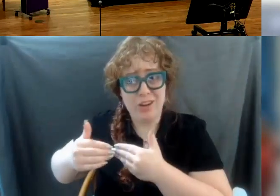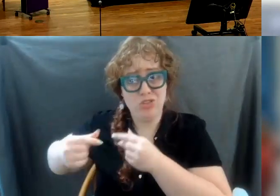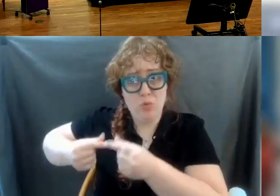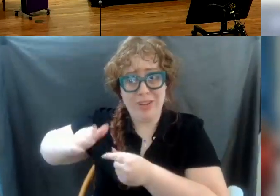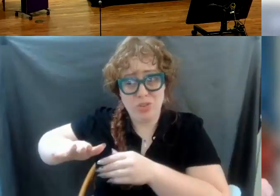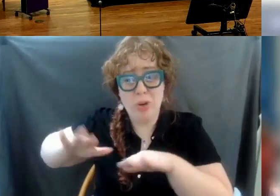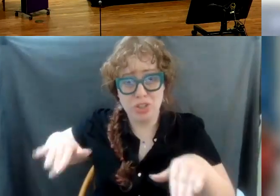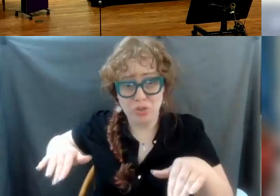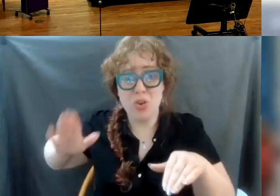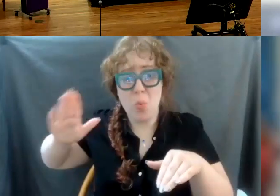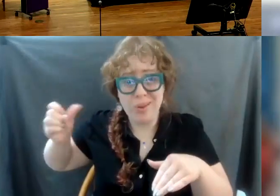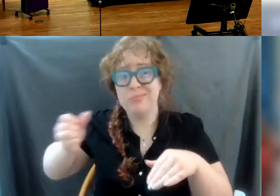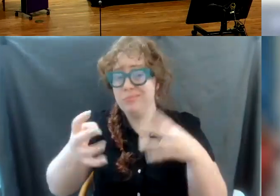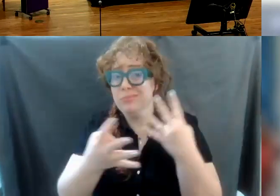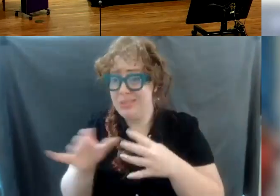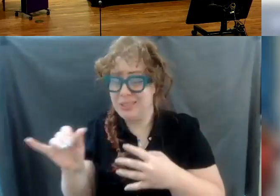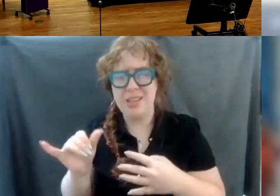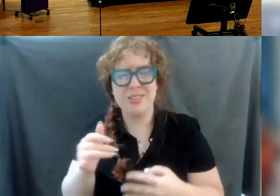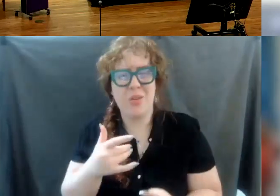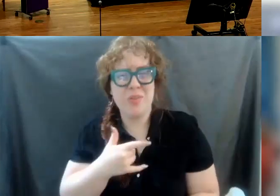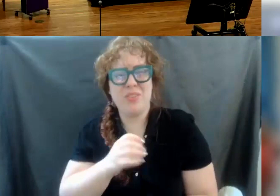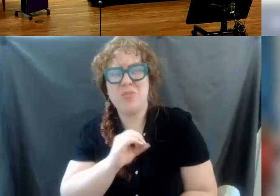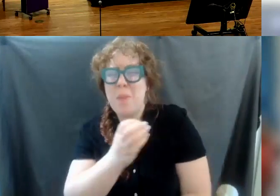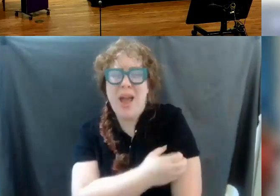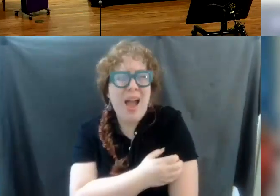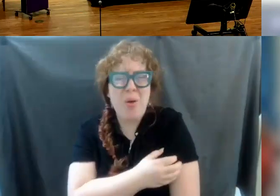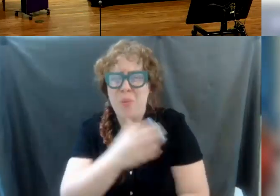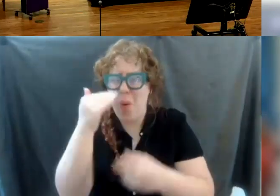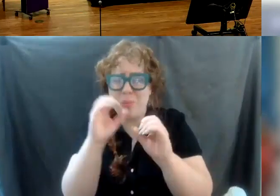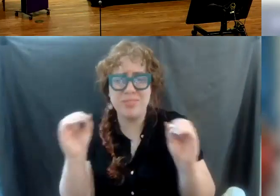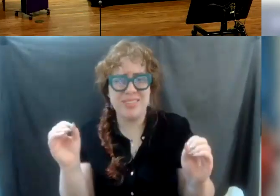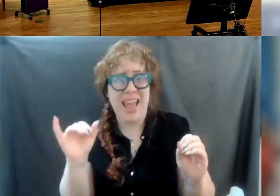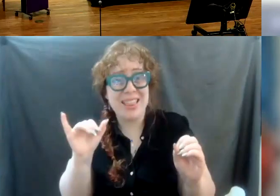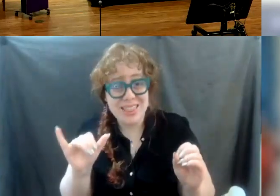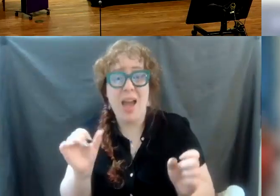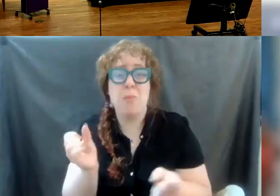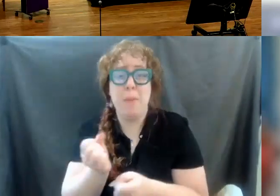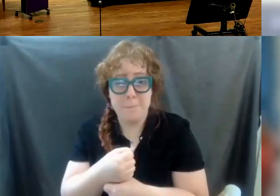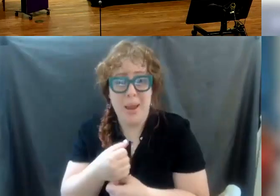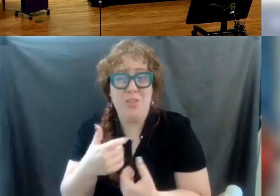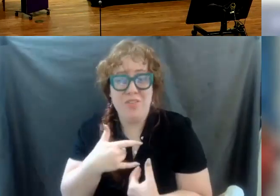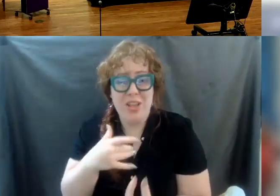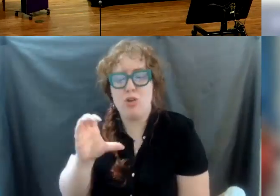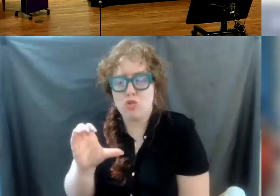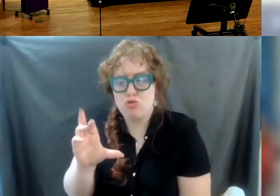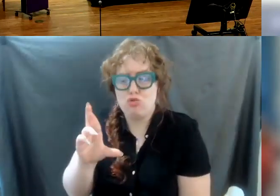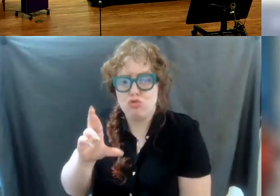Right. So there's a powerlessness, a hopelessness that is also crippling, that creates this intergenerational trauma that cycles that